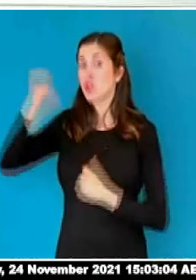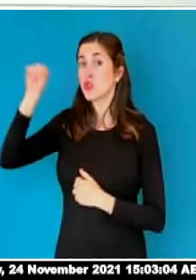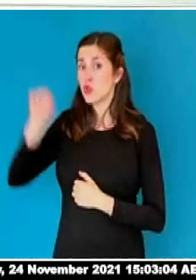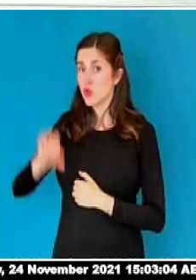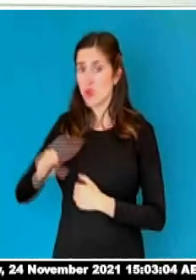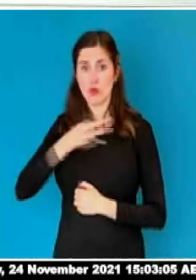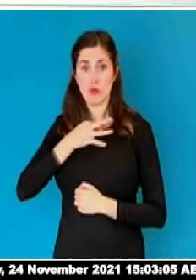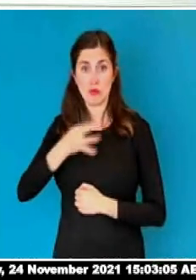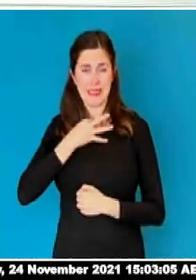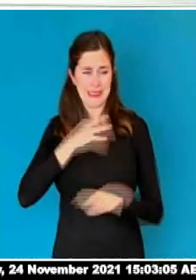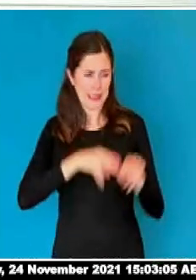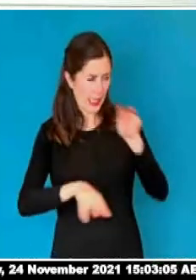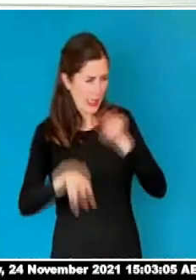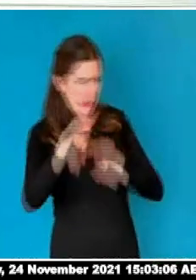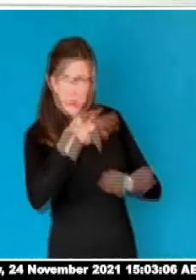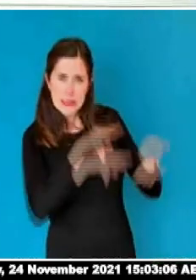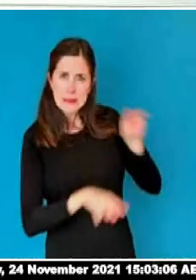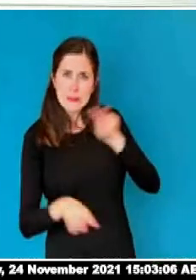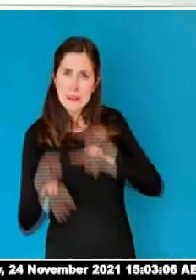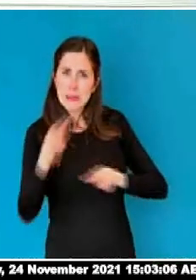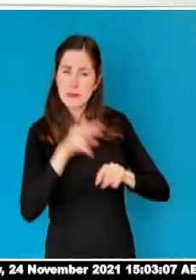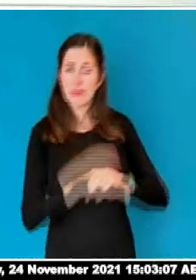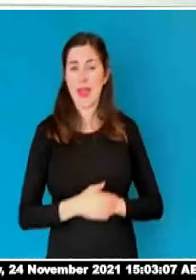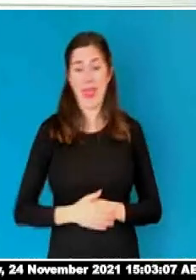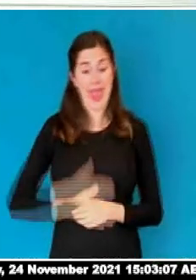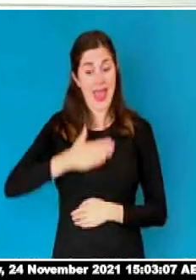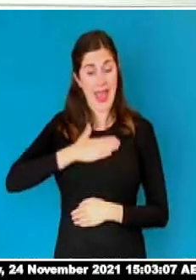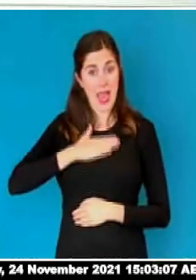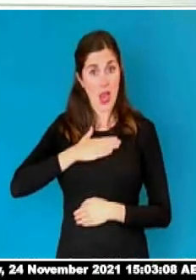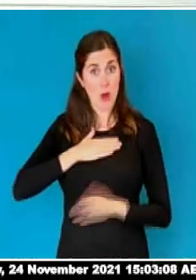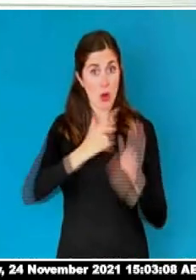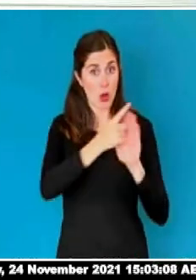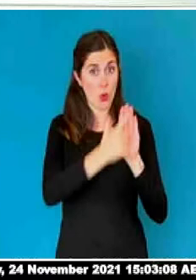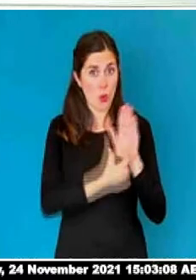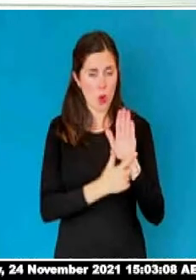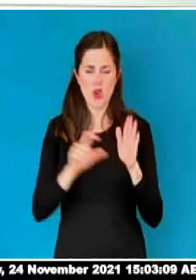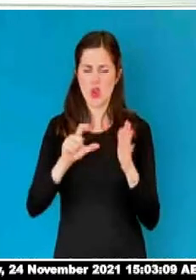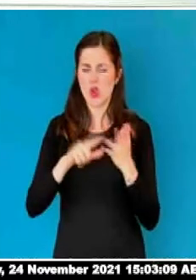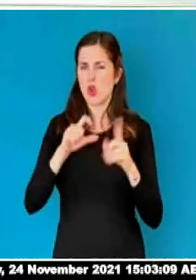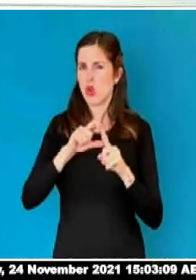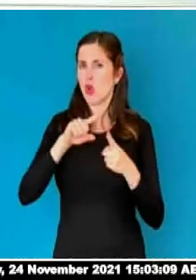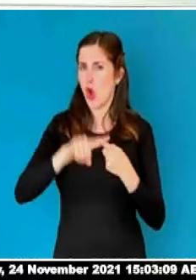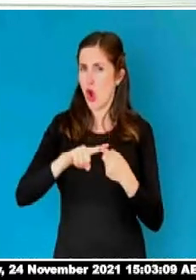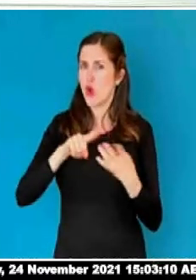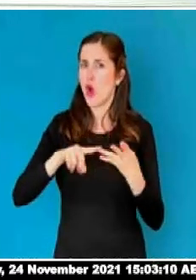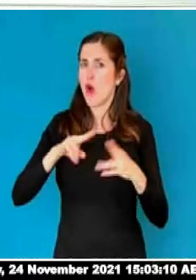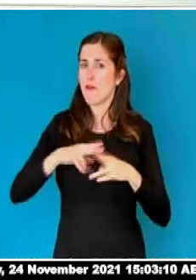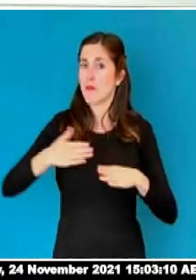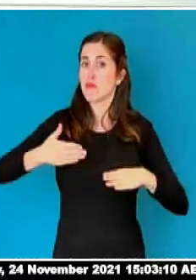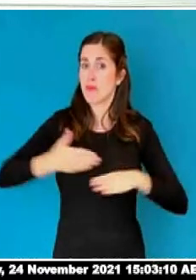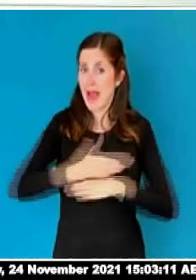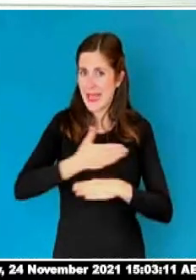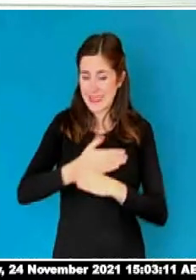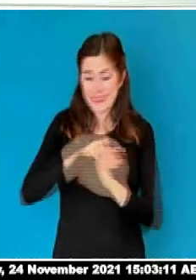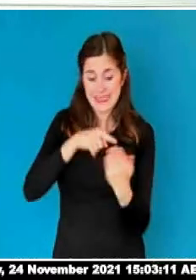intentions behind the code of practice is to provide assistance to employers in actually